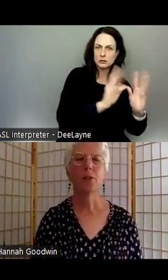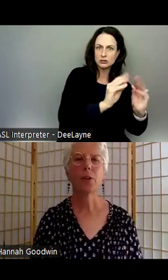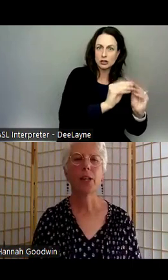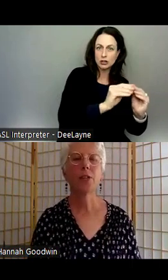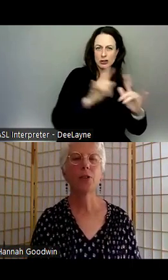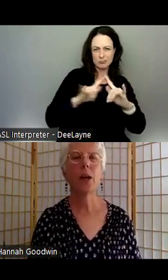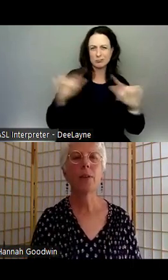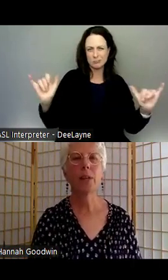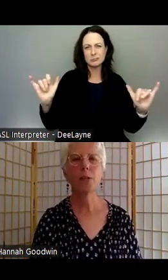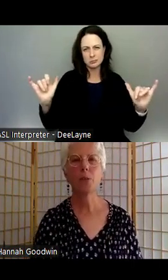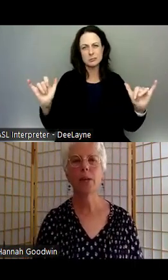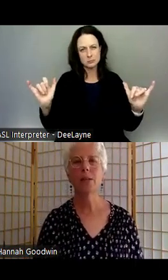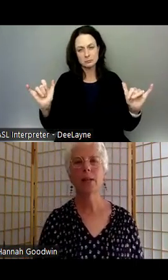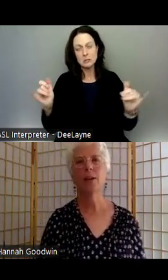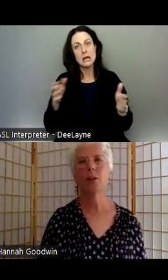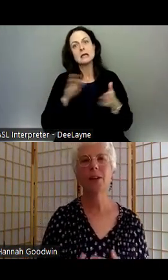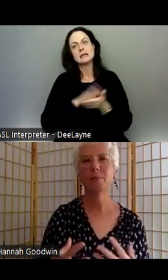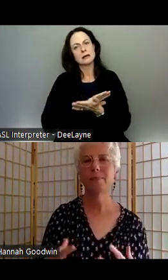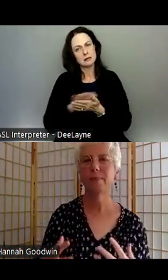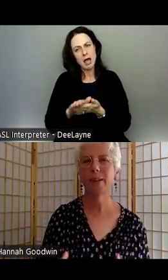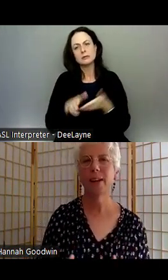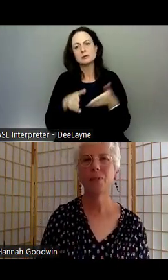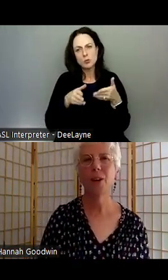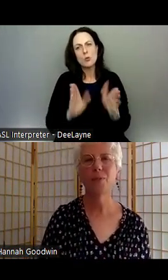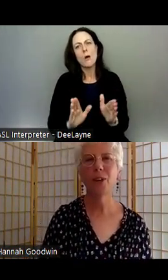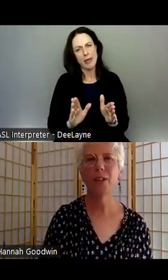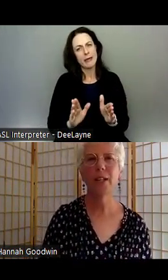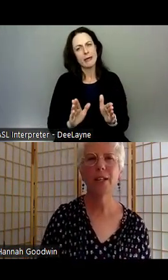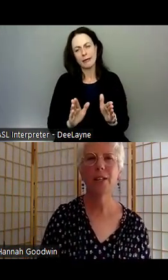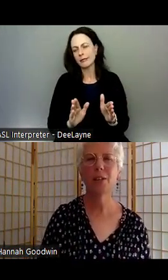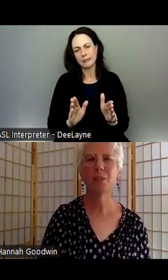There's a lot of nice ways that a fairly simple reflection